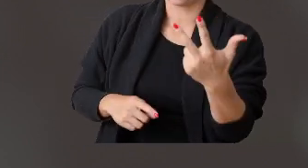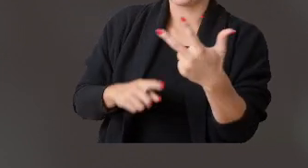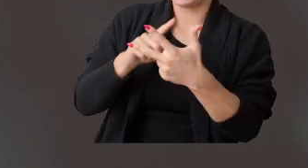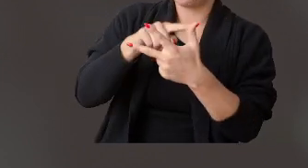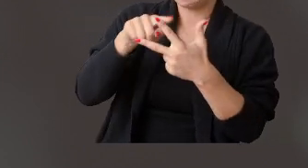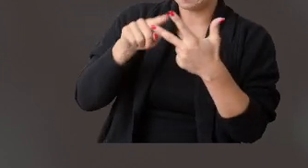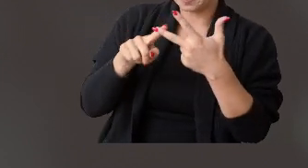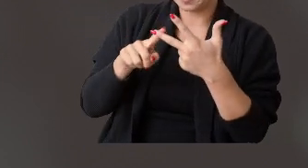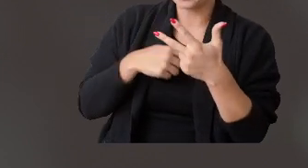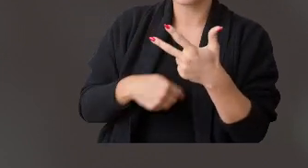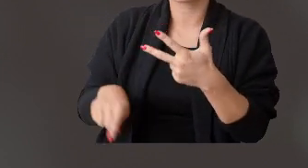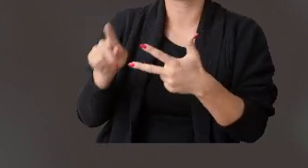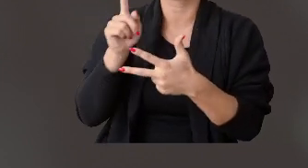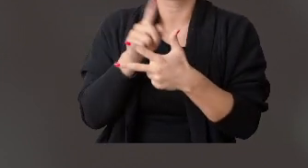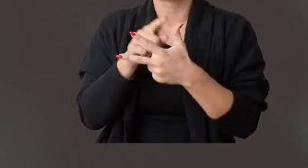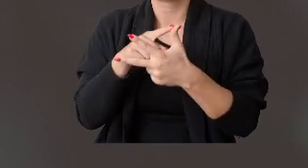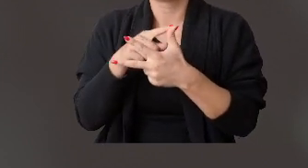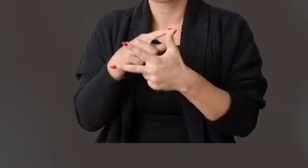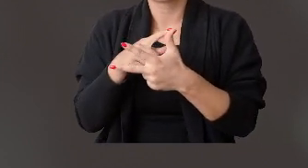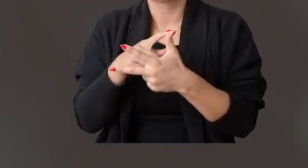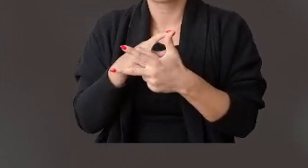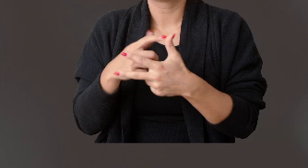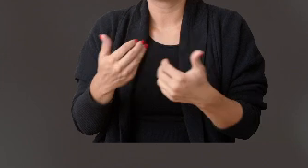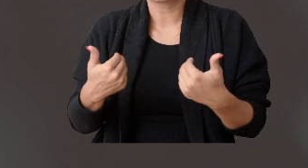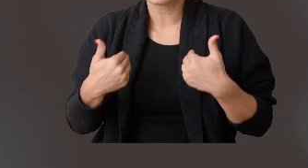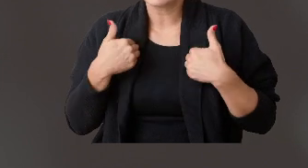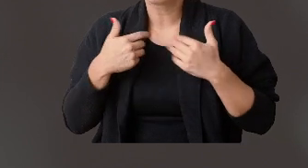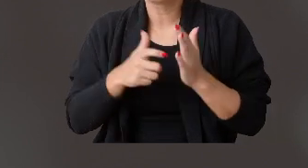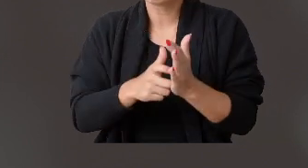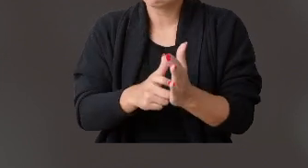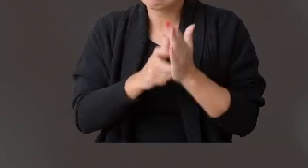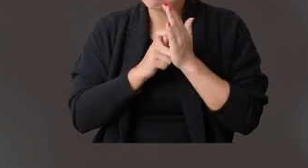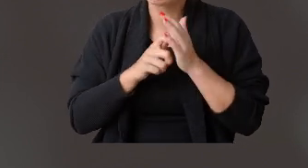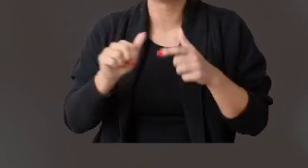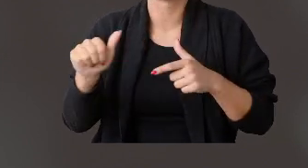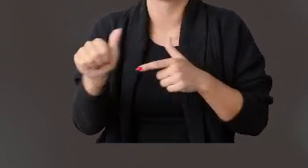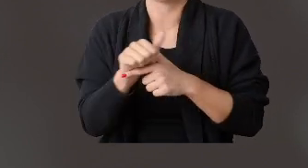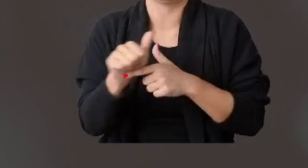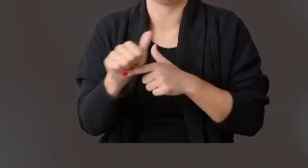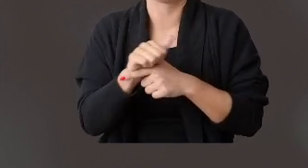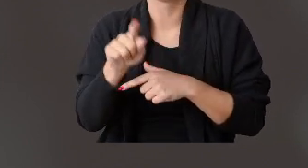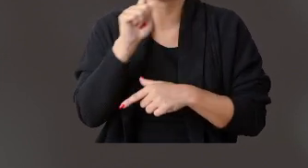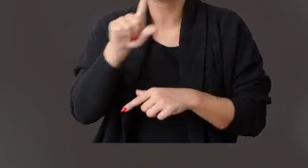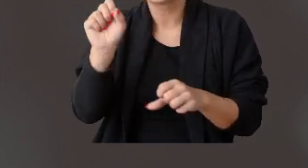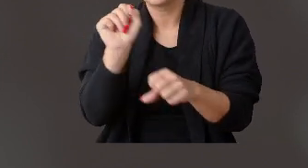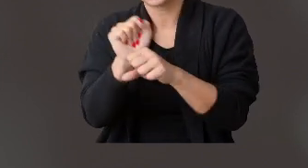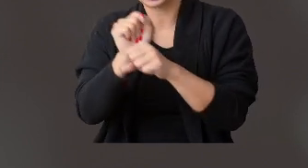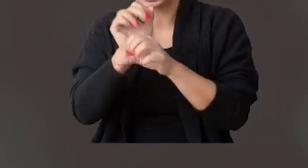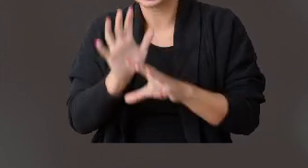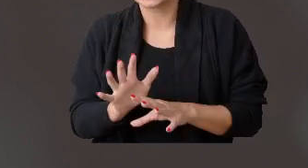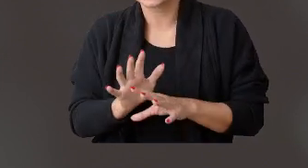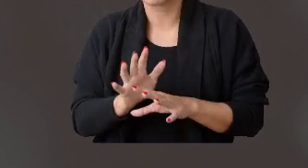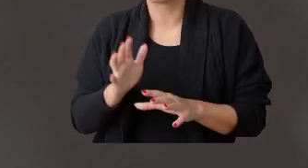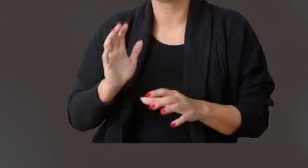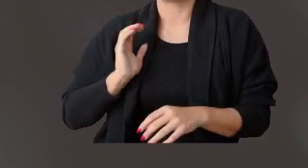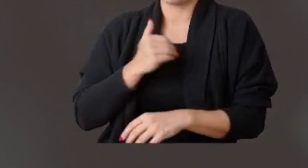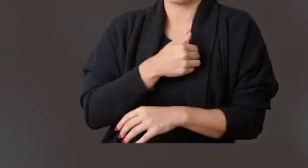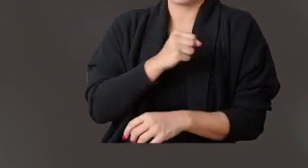One is know that there is mandatory training for employees. In fact, our employees are asked to take training